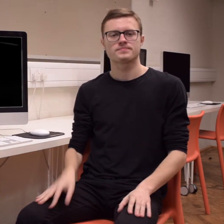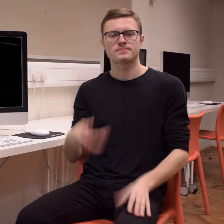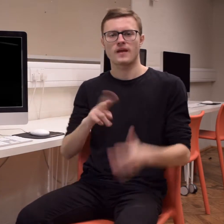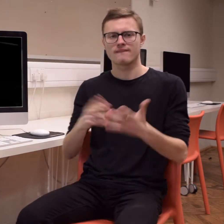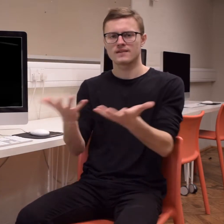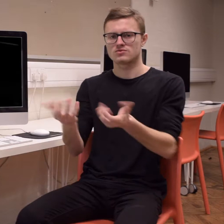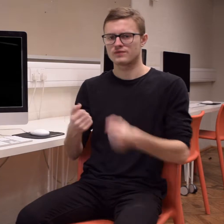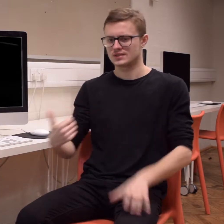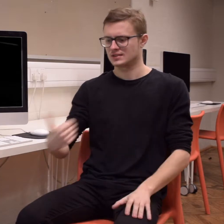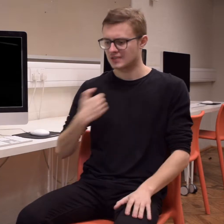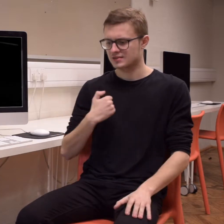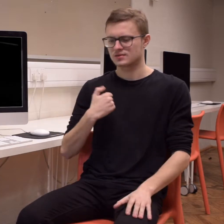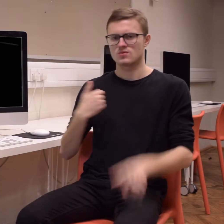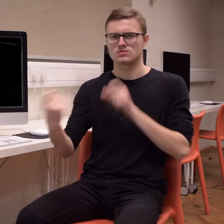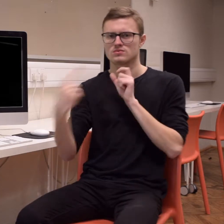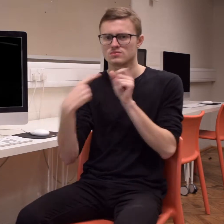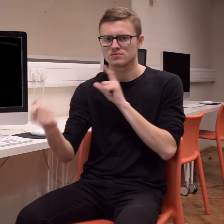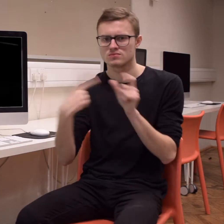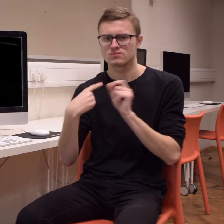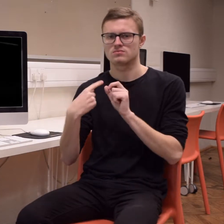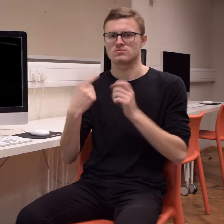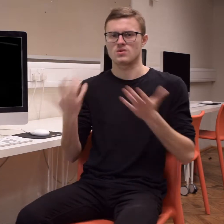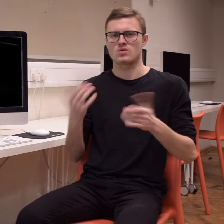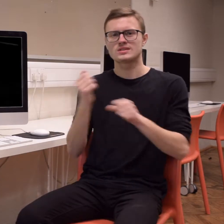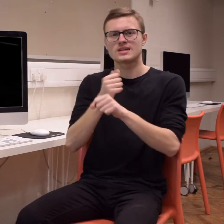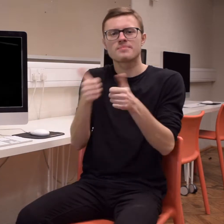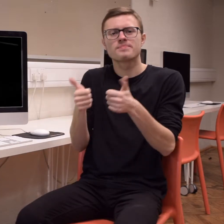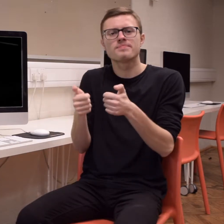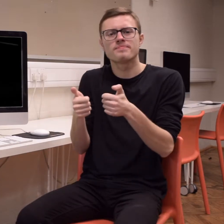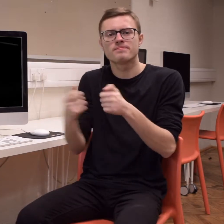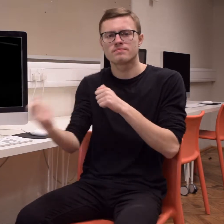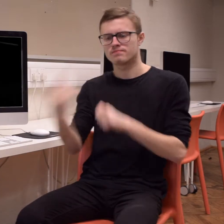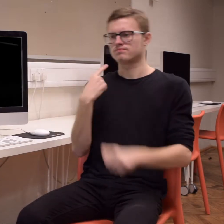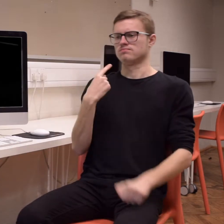If you are receiving messages by text, instant messaging service or games console, you can